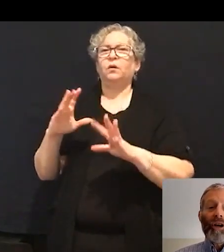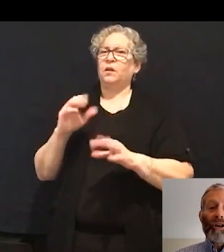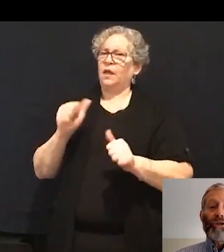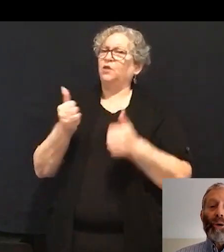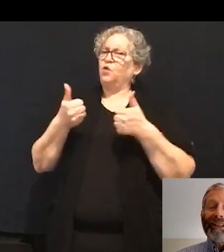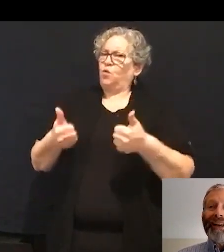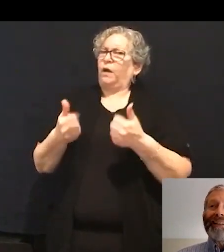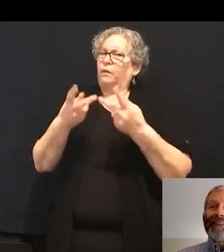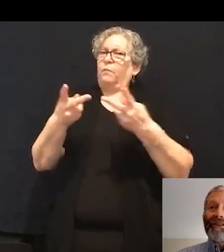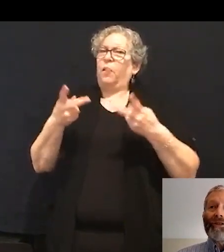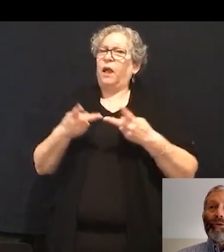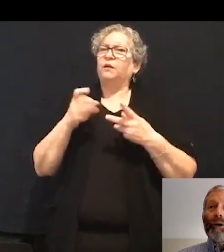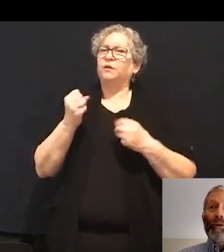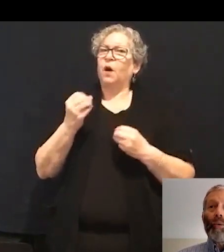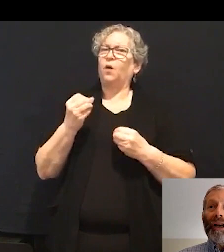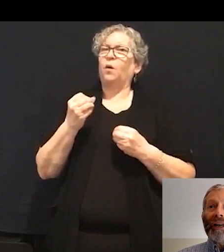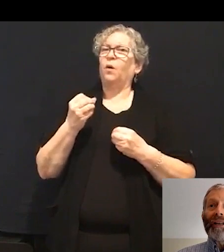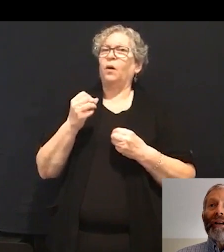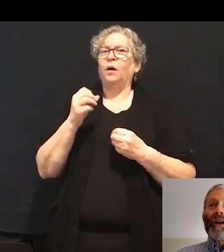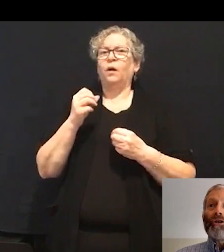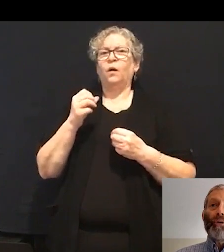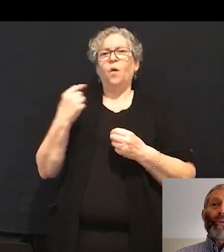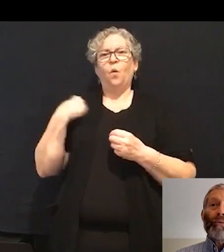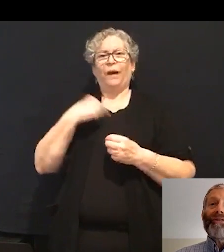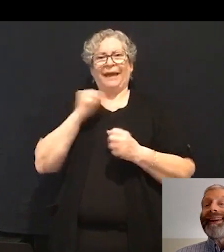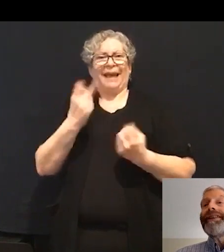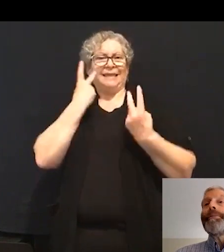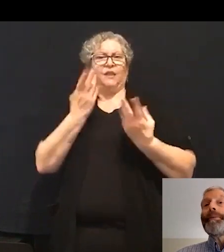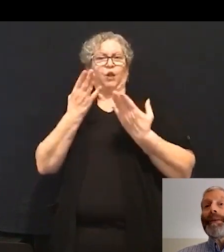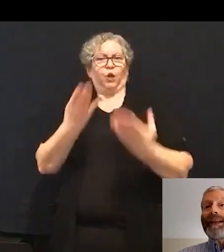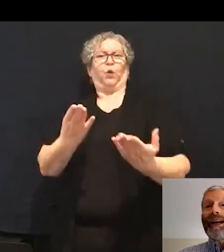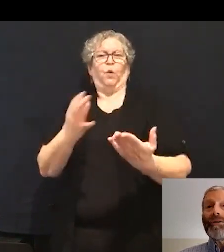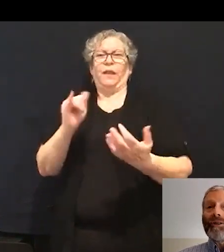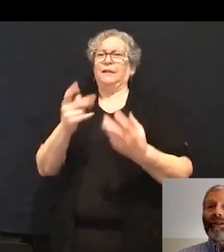So again, it's a great way to stand up and be counted and let